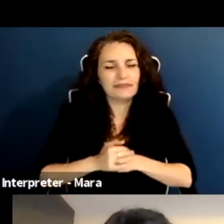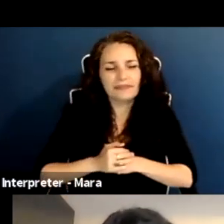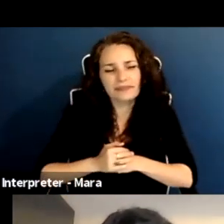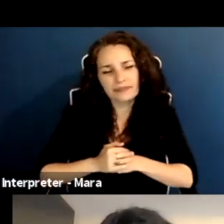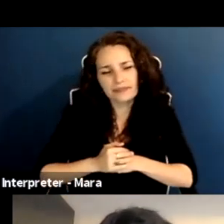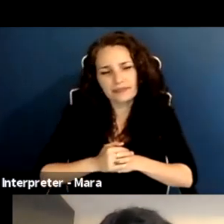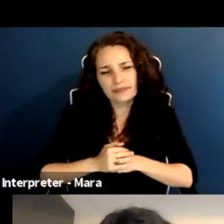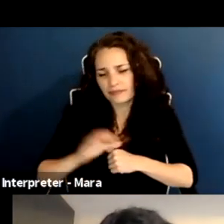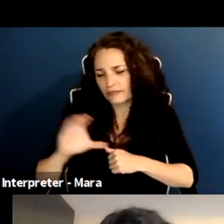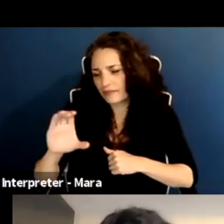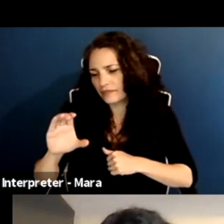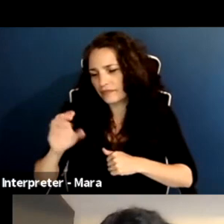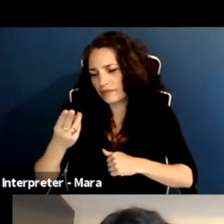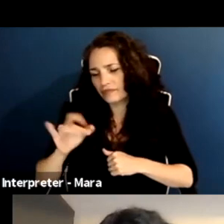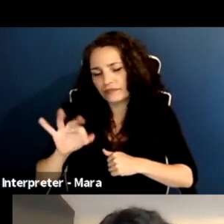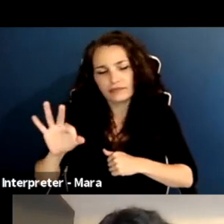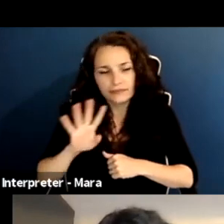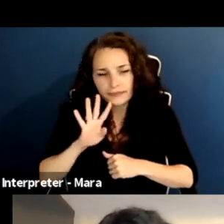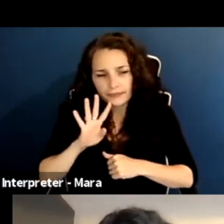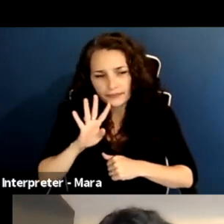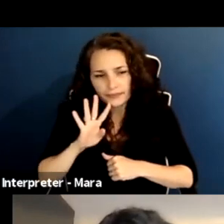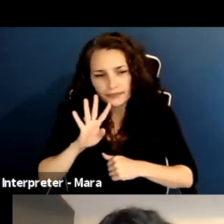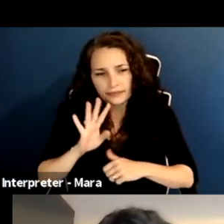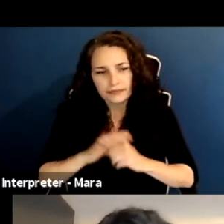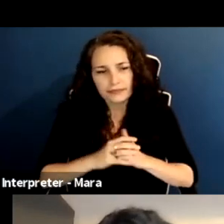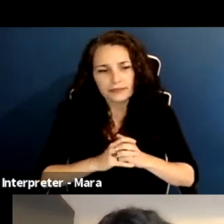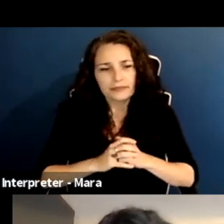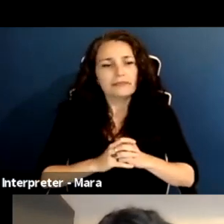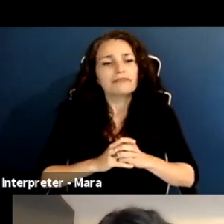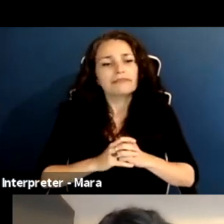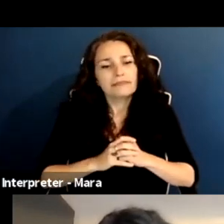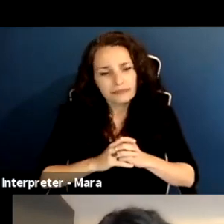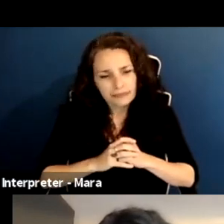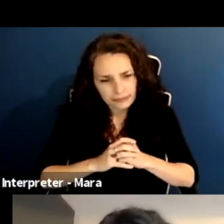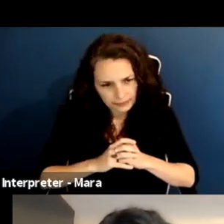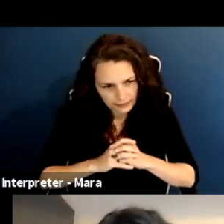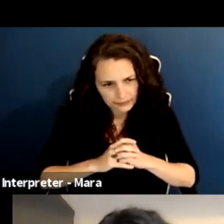Yes, we had a really awesome upbringing.